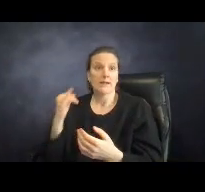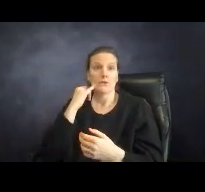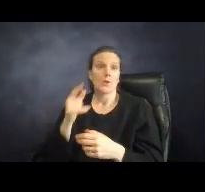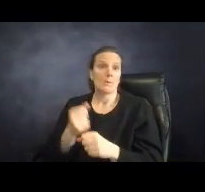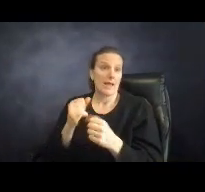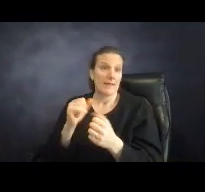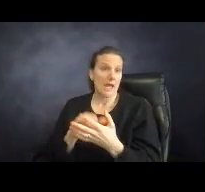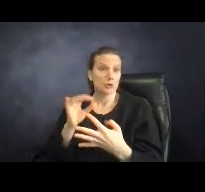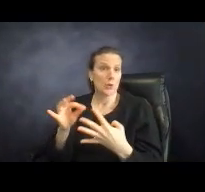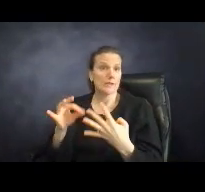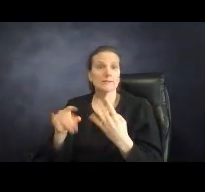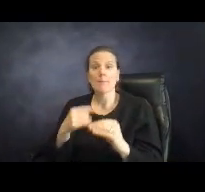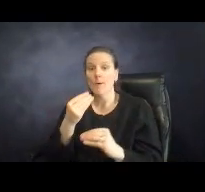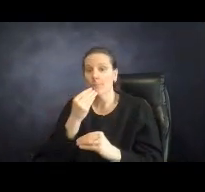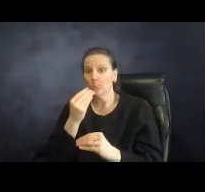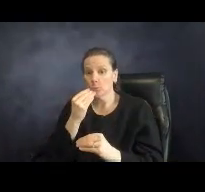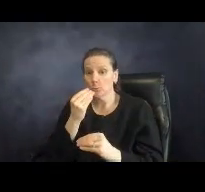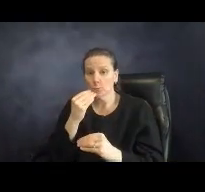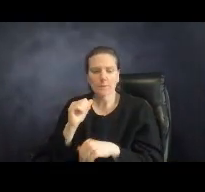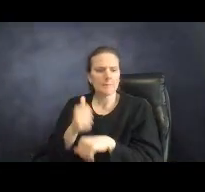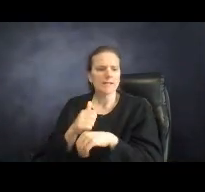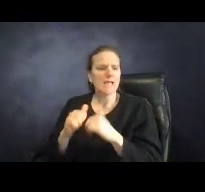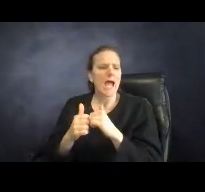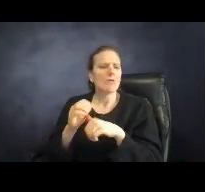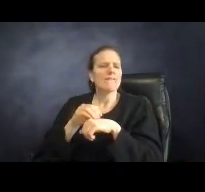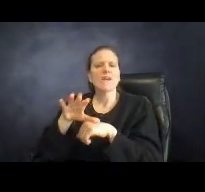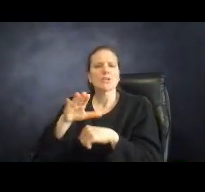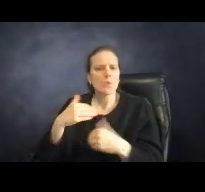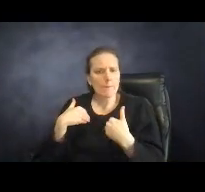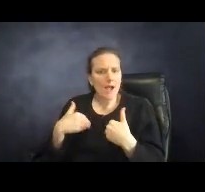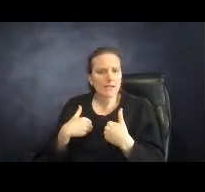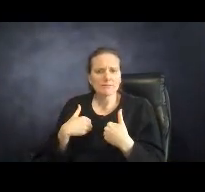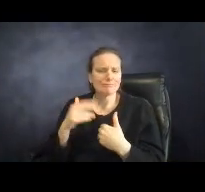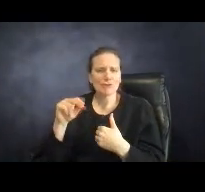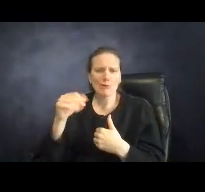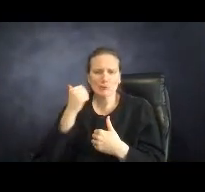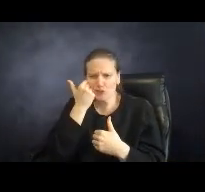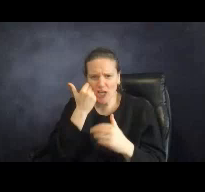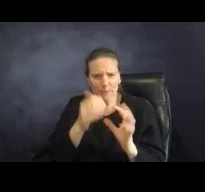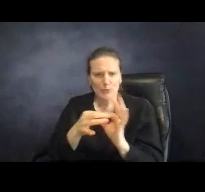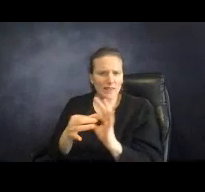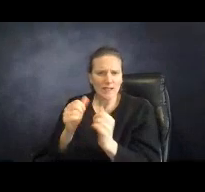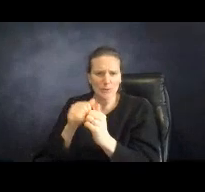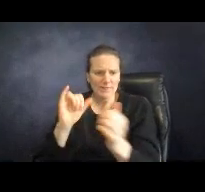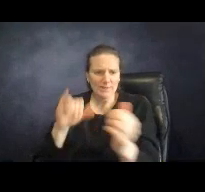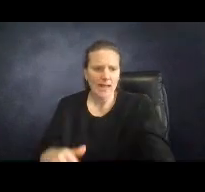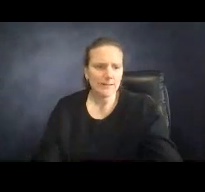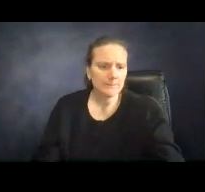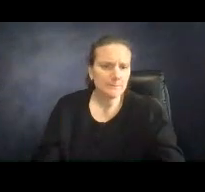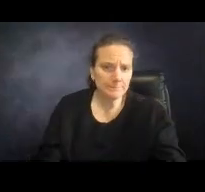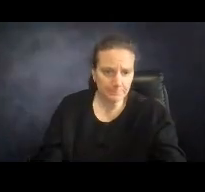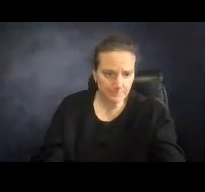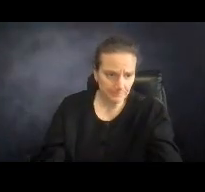for about the food based on how it's gonna affect your body, there's no shame associated with it. So we just wanna focus on the facts associated with